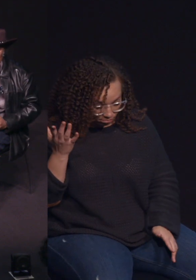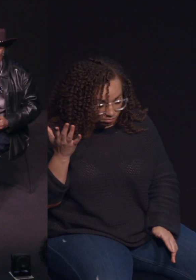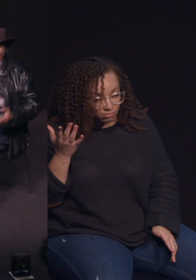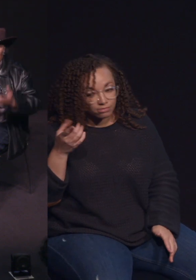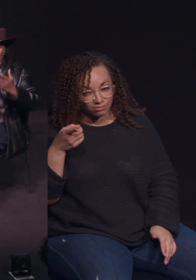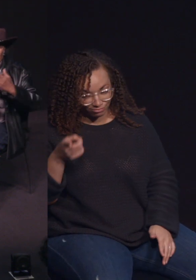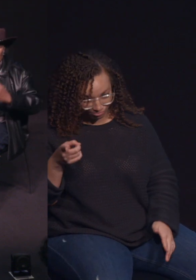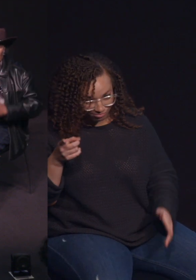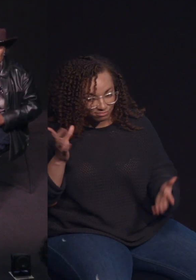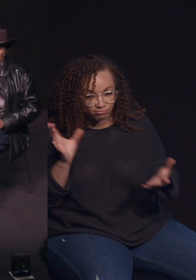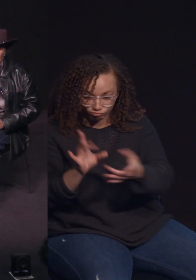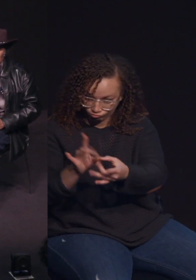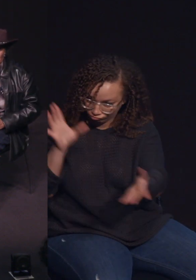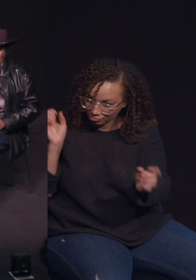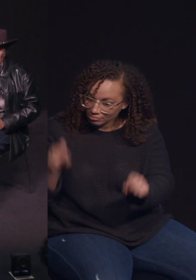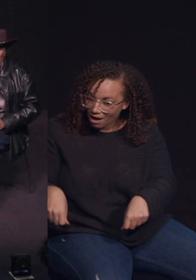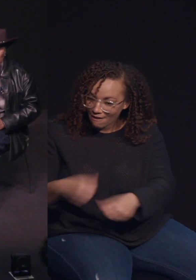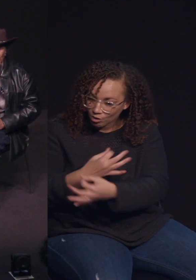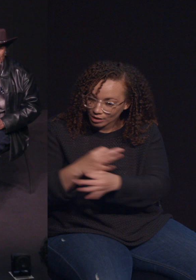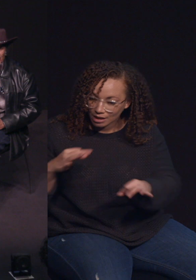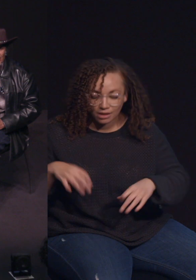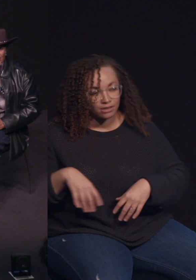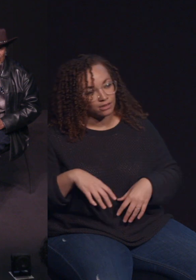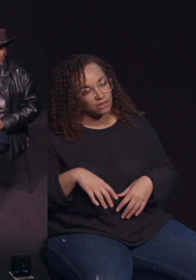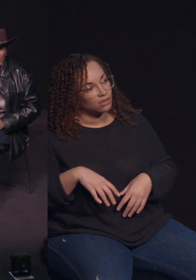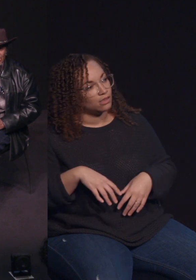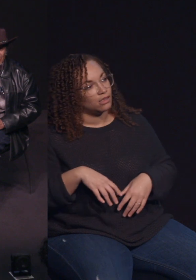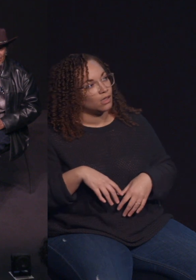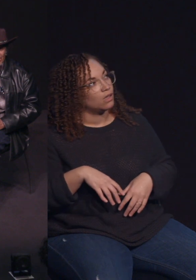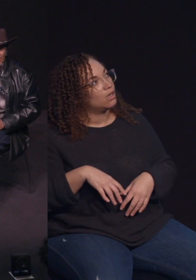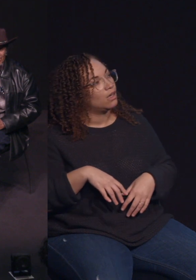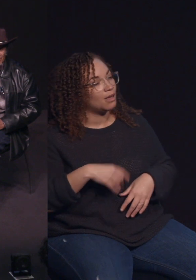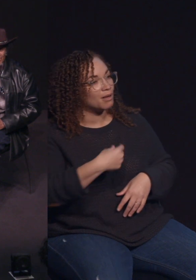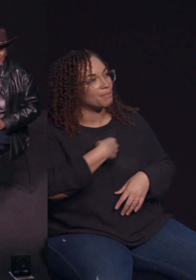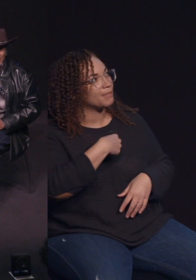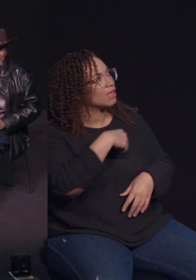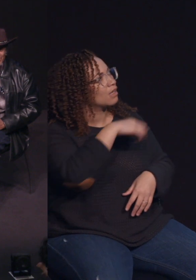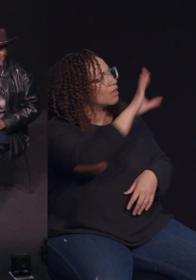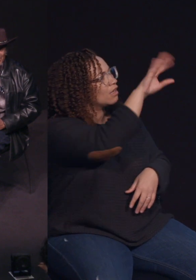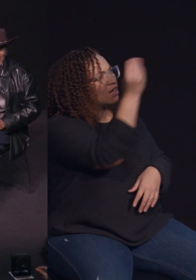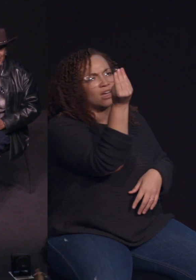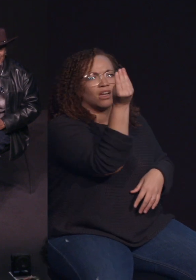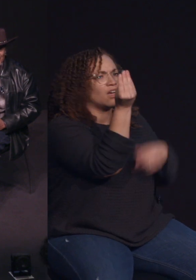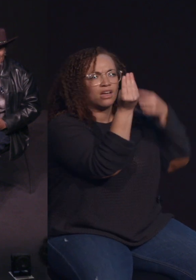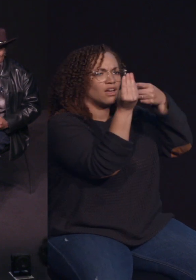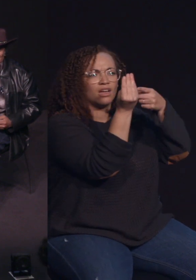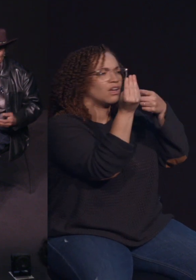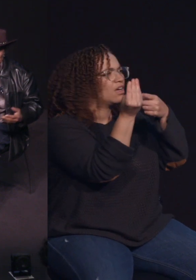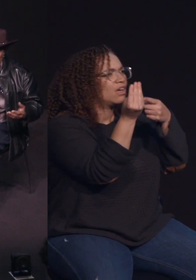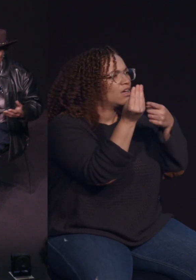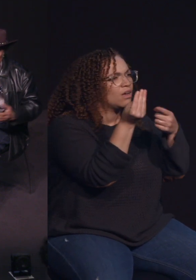I told my grandfather, "No," I said, "he owes you some money. He owes you $75."